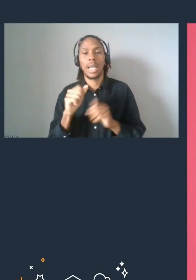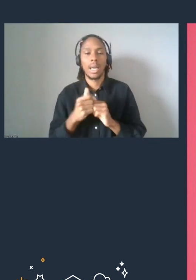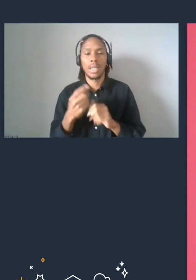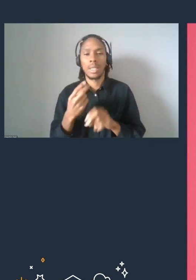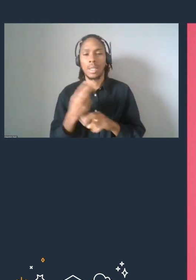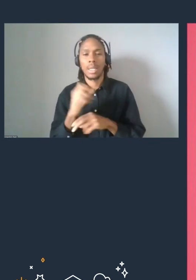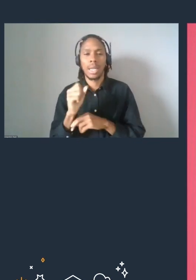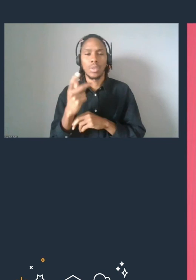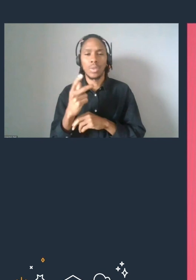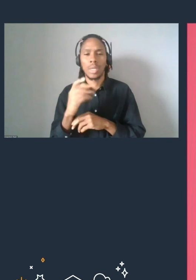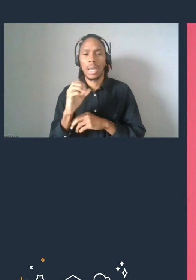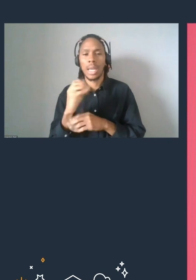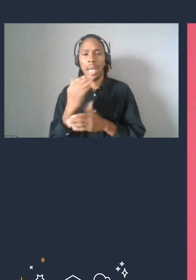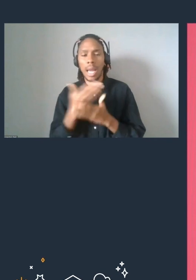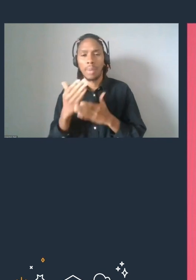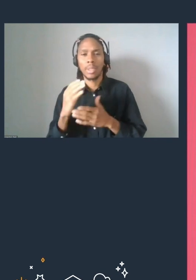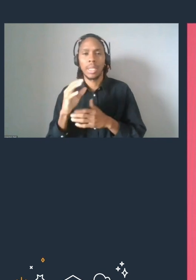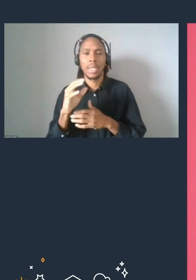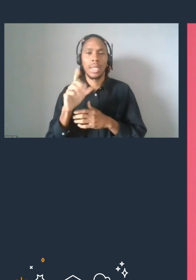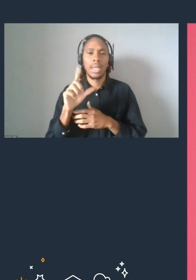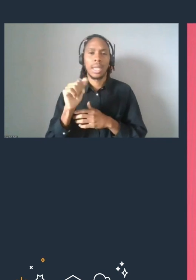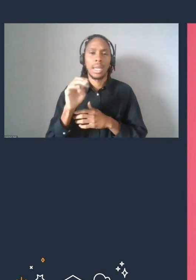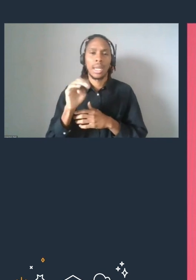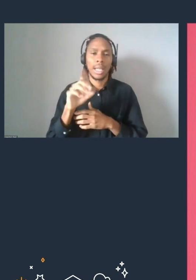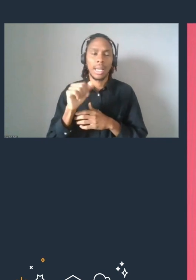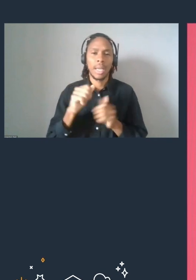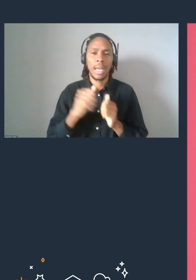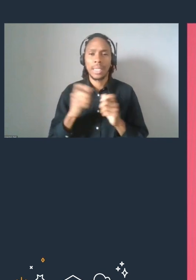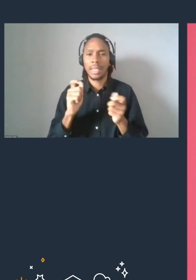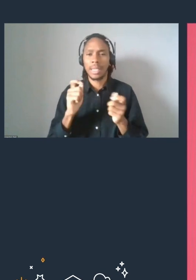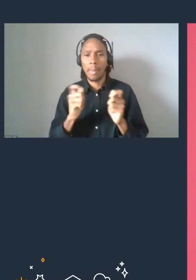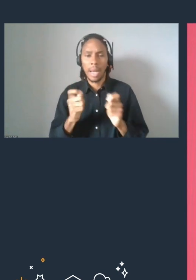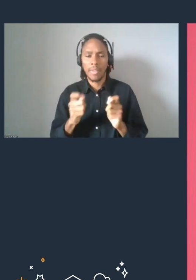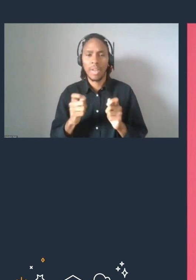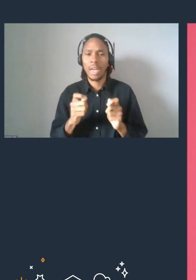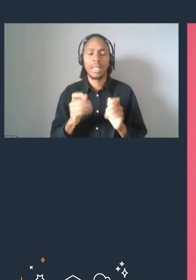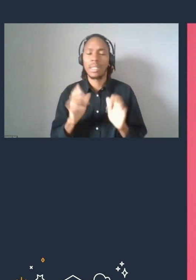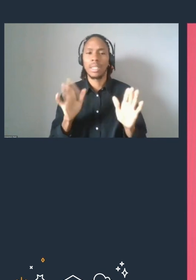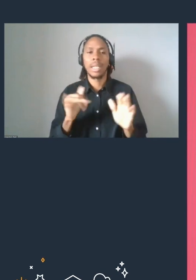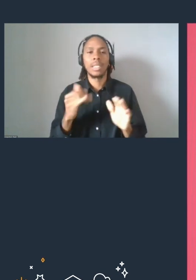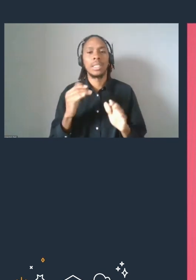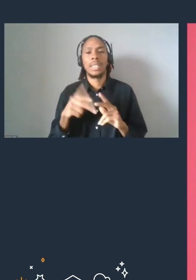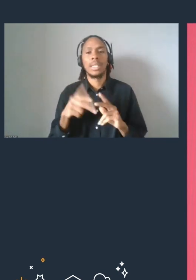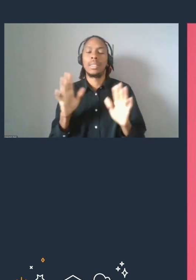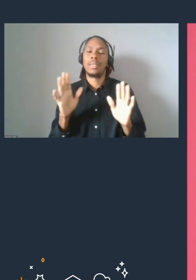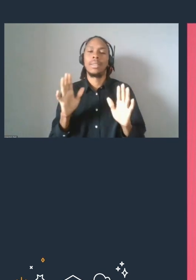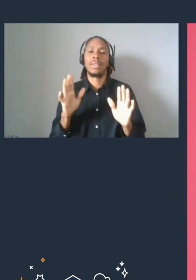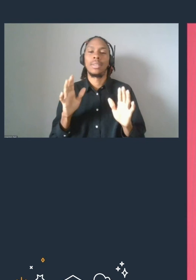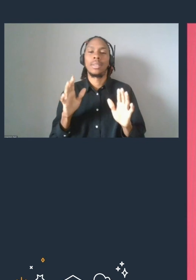how they're modifying objects on the fly. That's kind of like just one of those, like go use this cool new feature